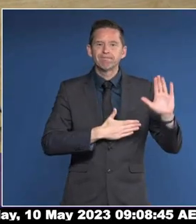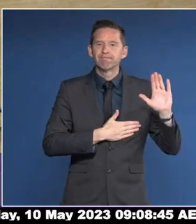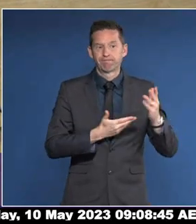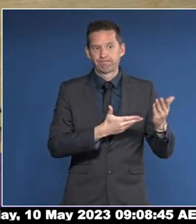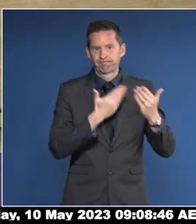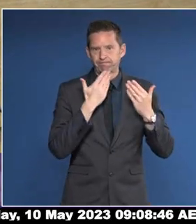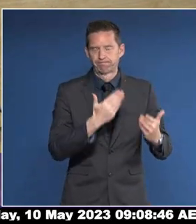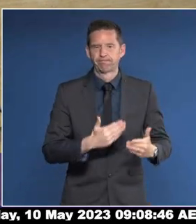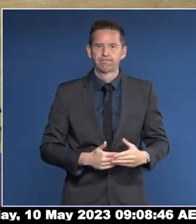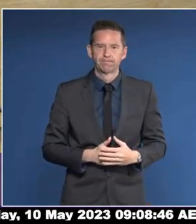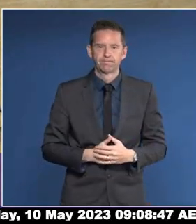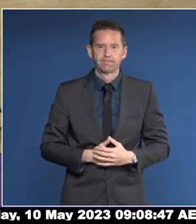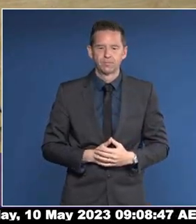COMMISSIONER McEWIN: Thank you, Ms Eastman.